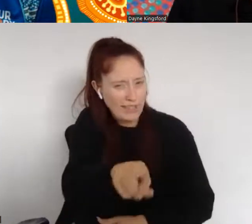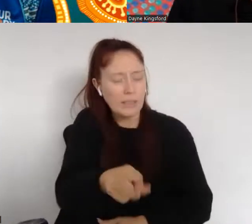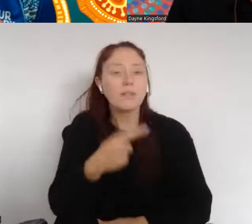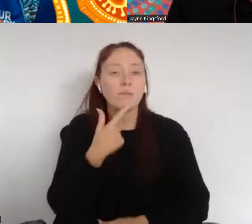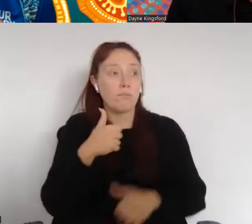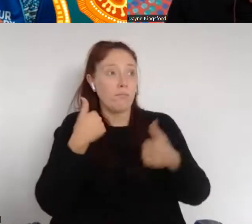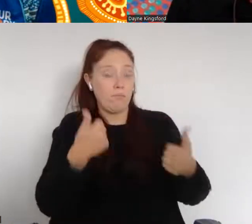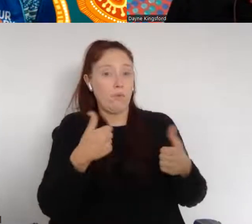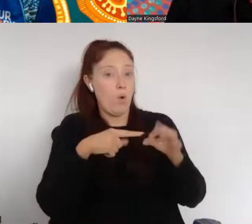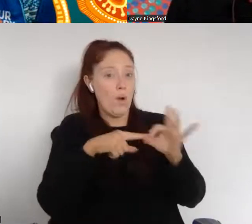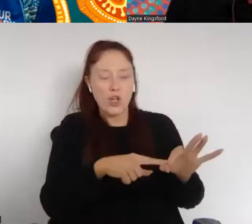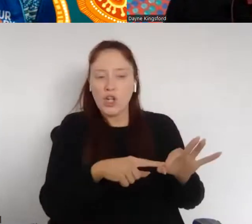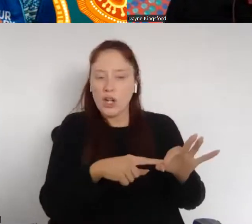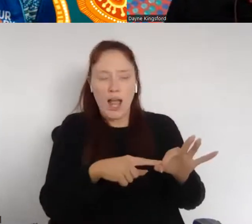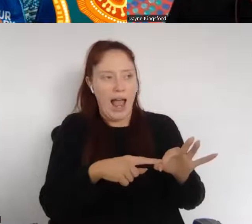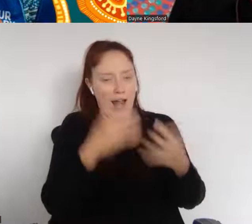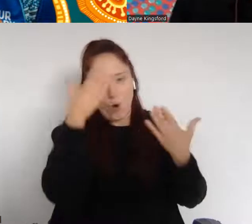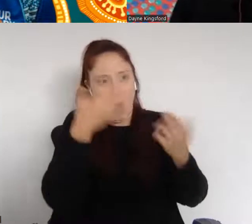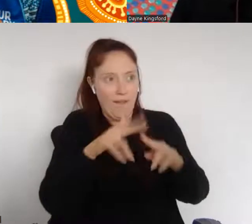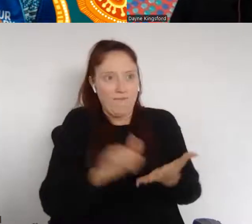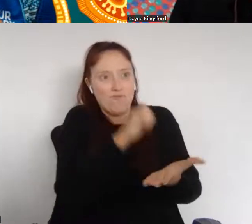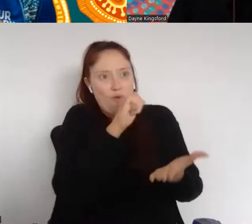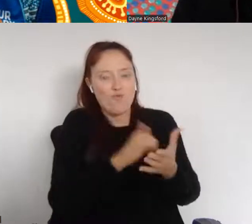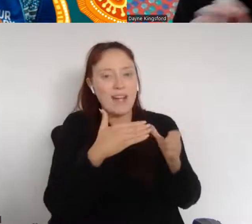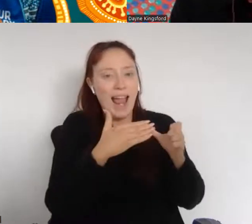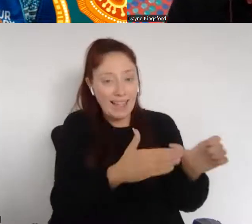satisfactory response and I would encourage anyone that has concerns,